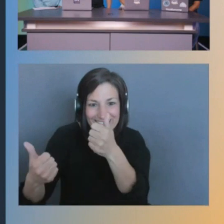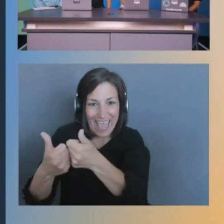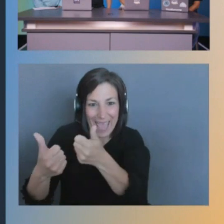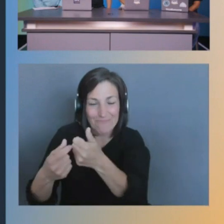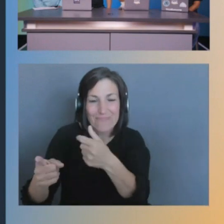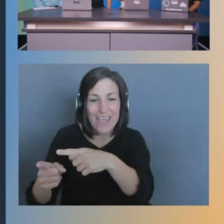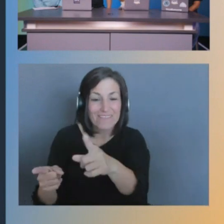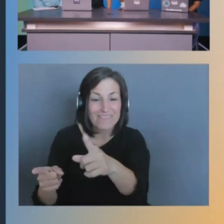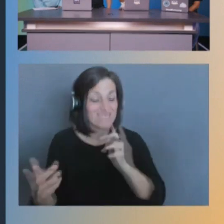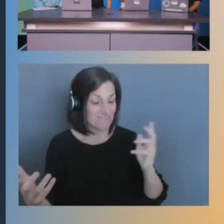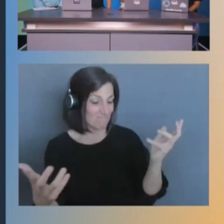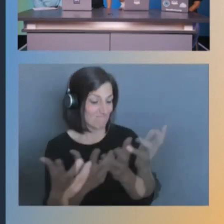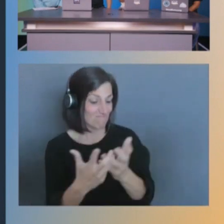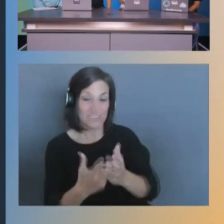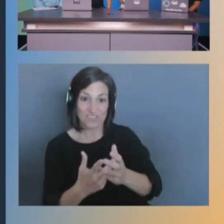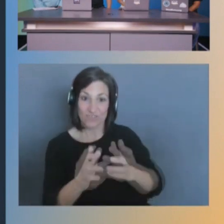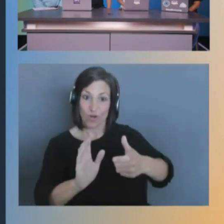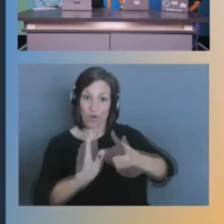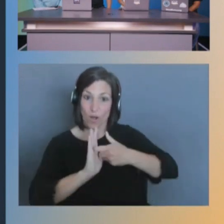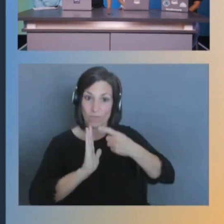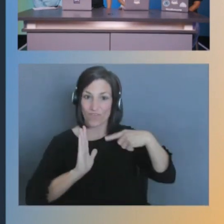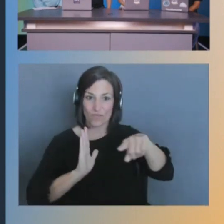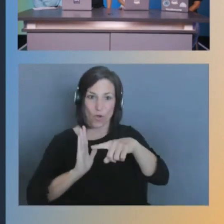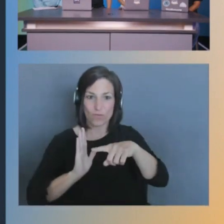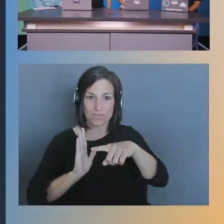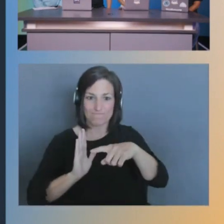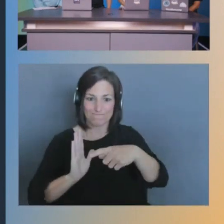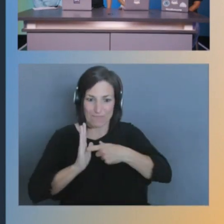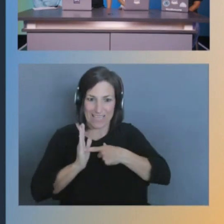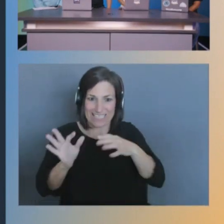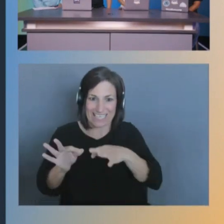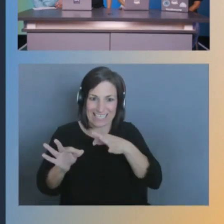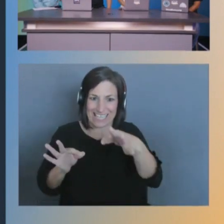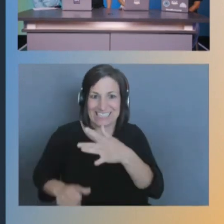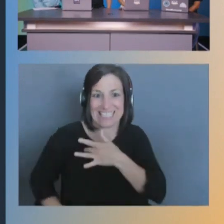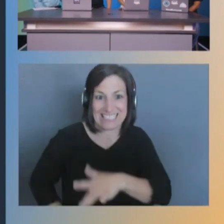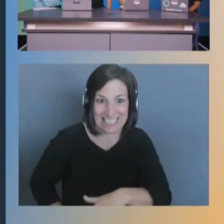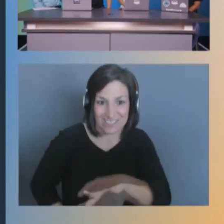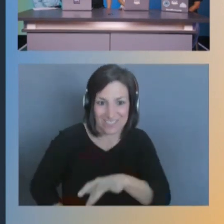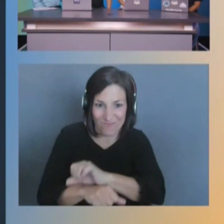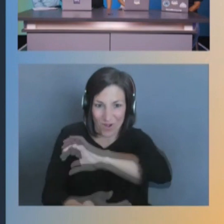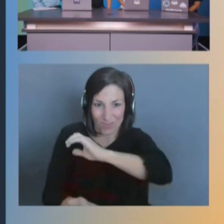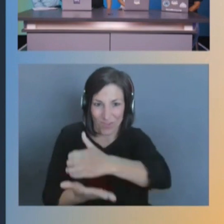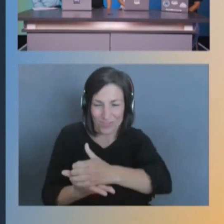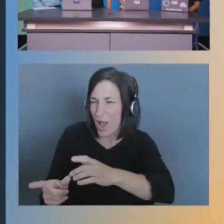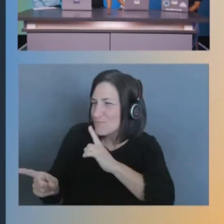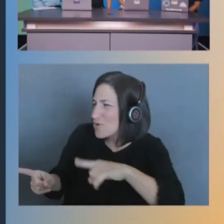for those demanding kind of latency-sensitive workloads. I think everybody has probably heard of "Fortnite," even if you aren't an active player,